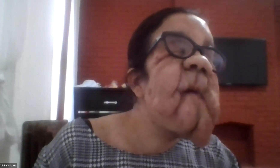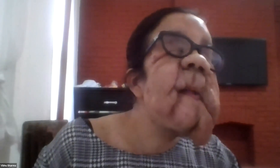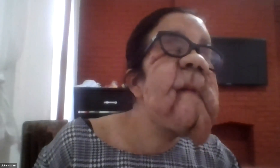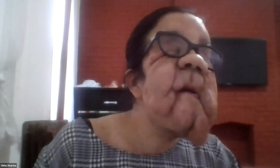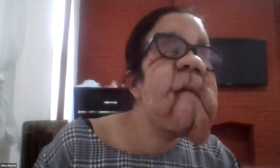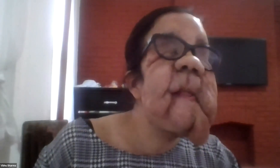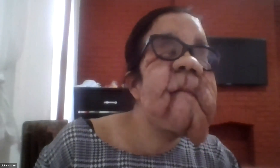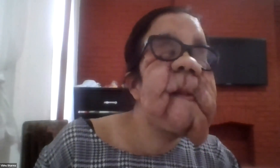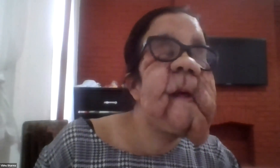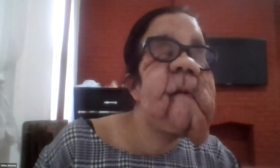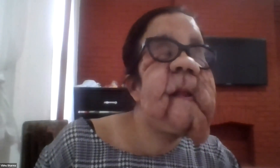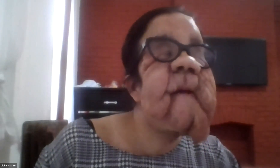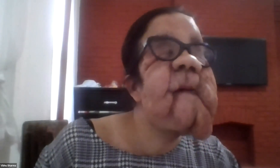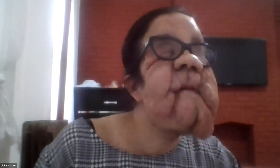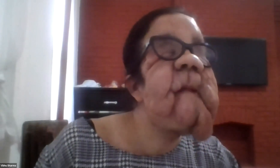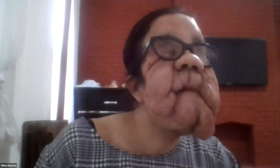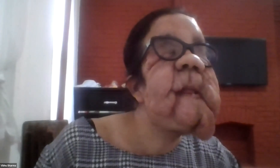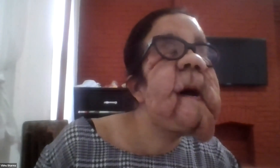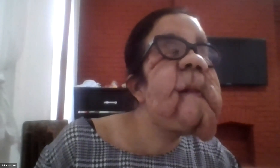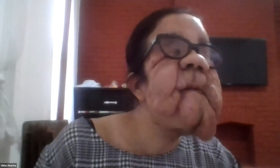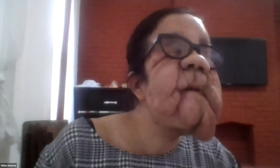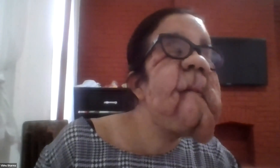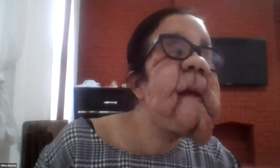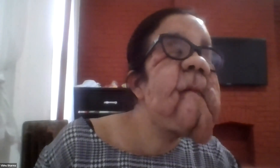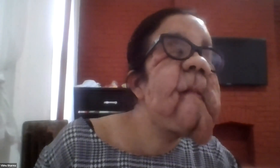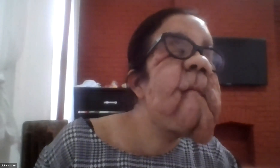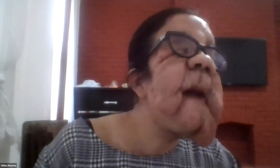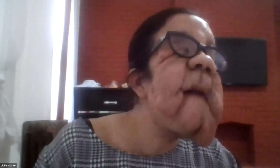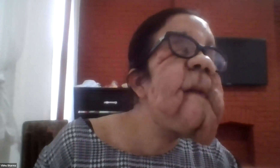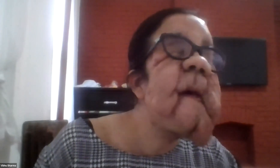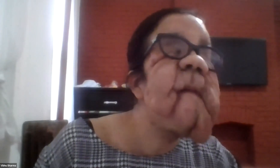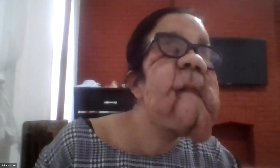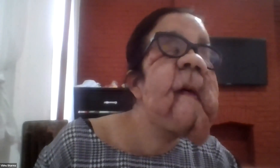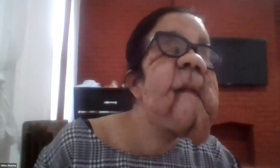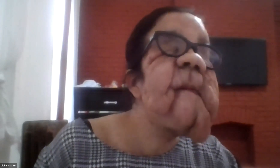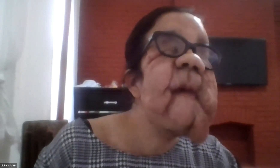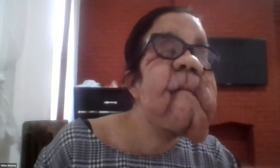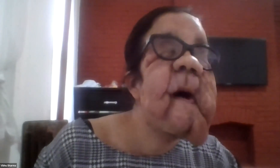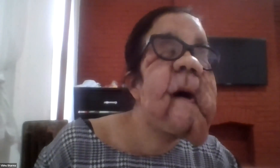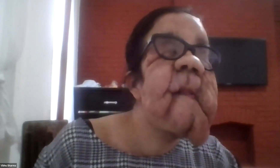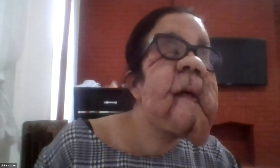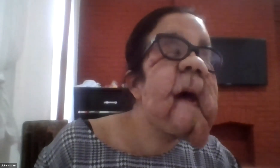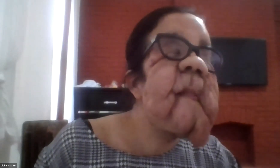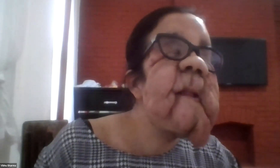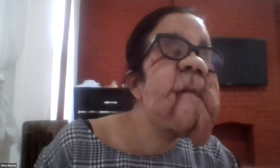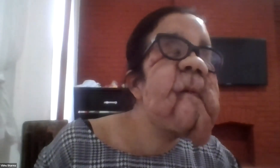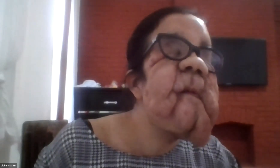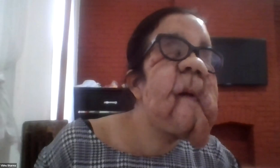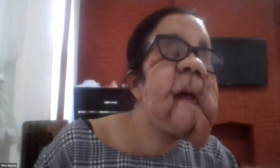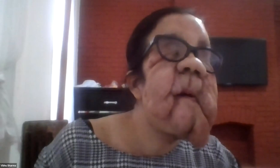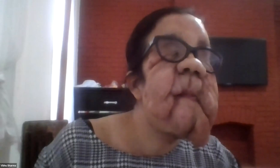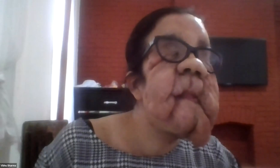Vibhu Sharma : shortage of reading material and accessible media discrimination prejudice stigma and the list goes on and on.